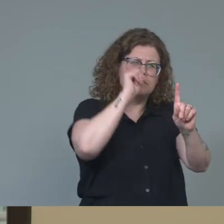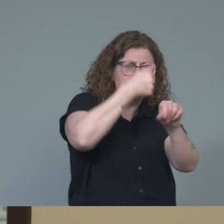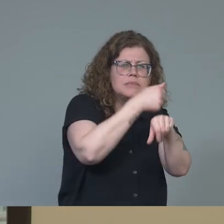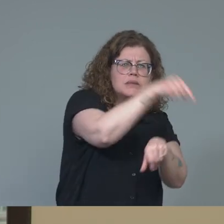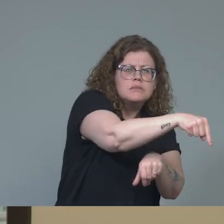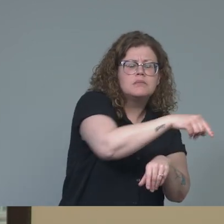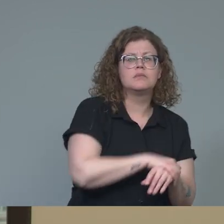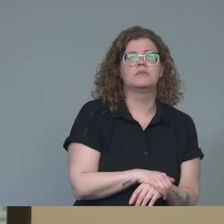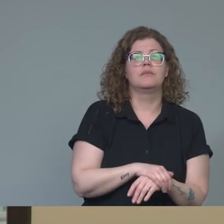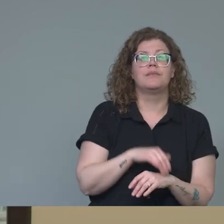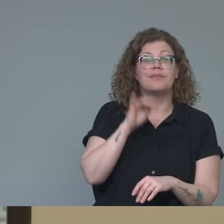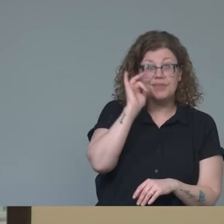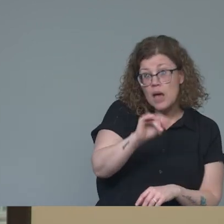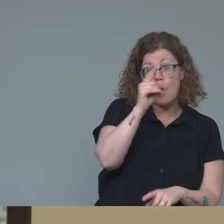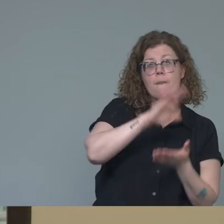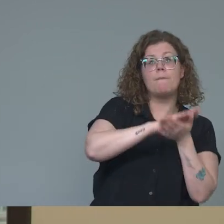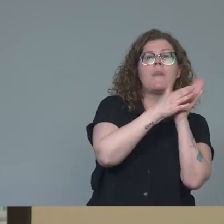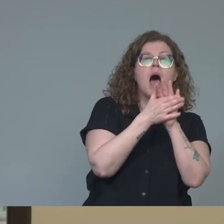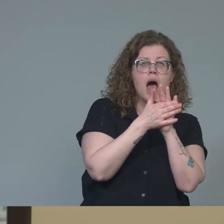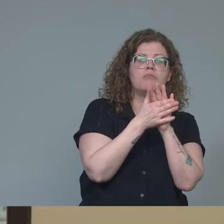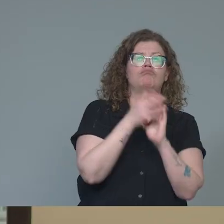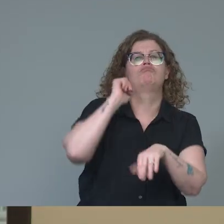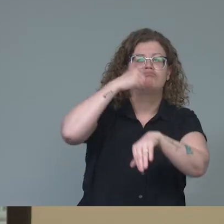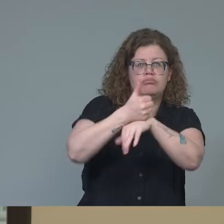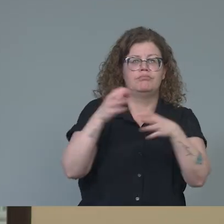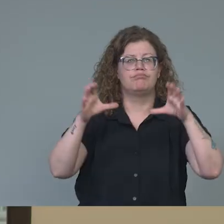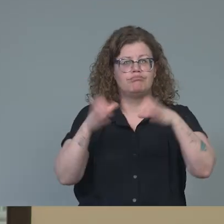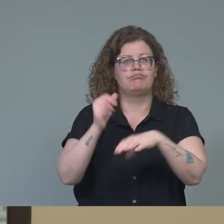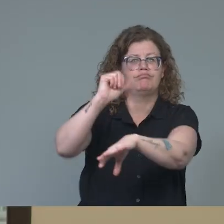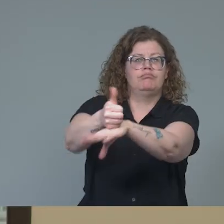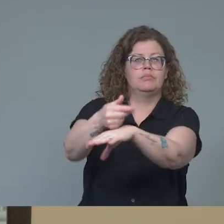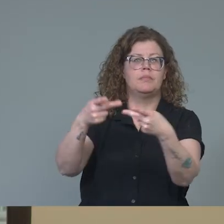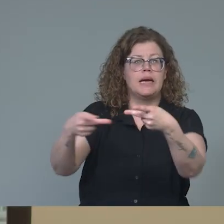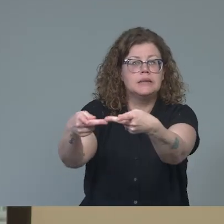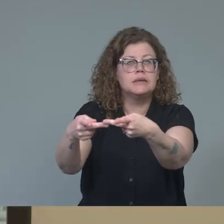and from that we were asking, you know generally what do people want to see in art in Inglewood?